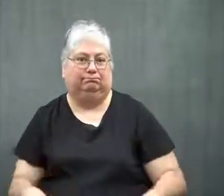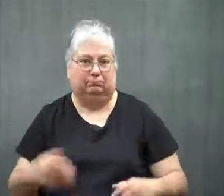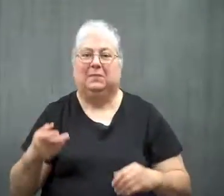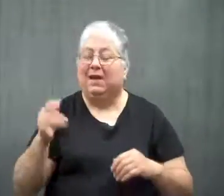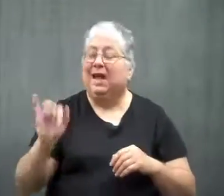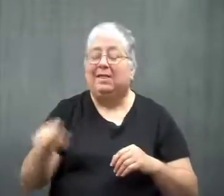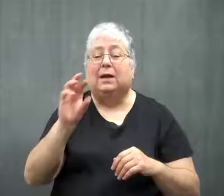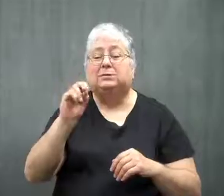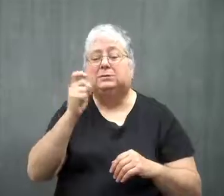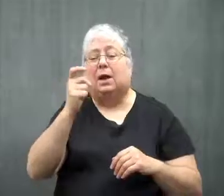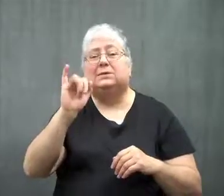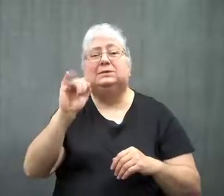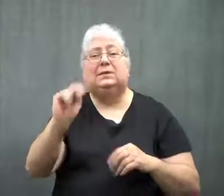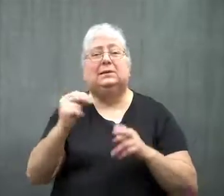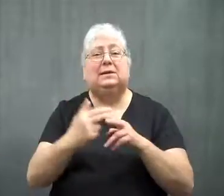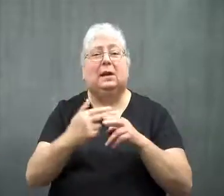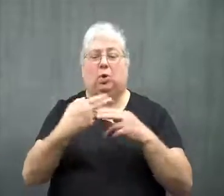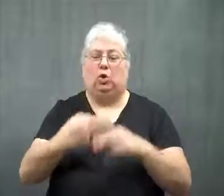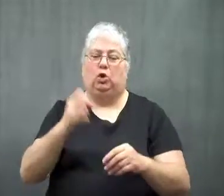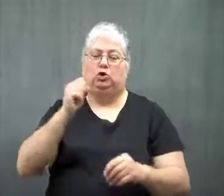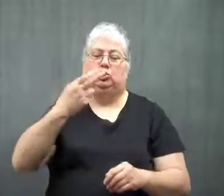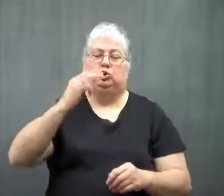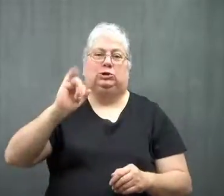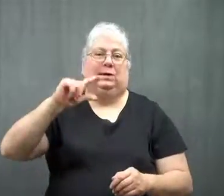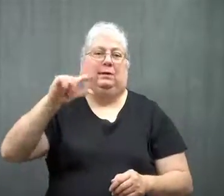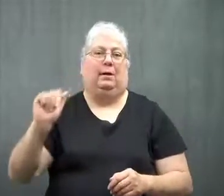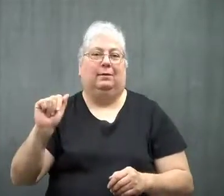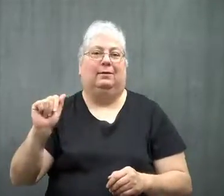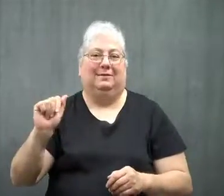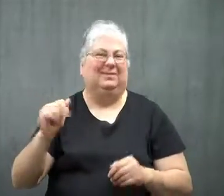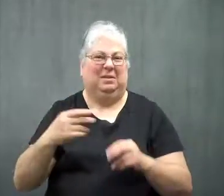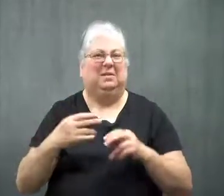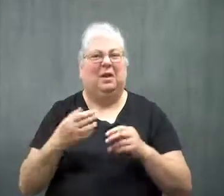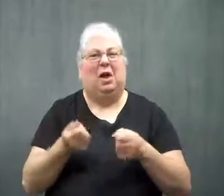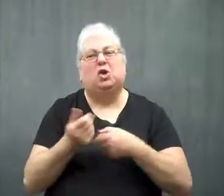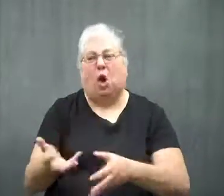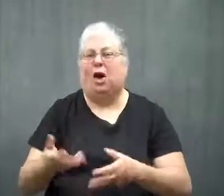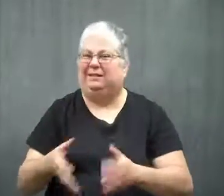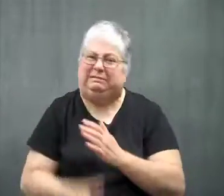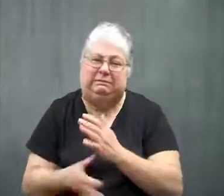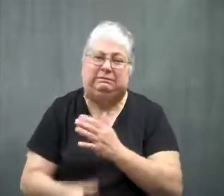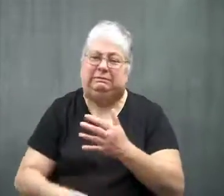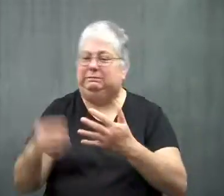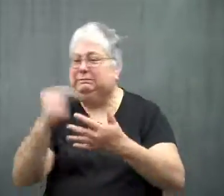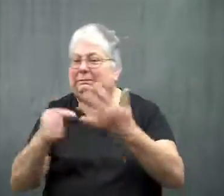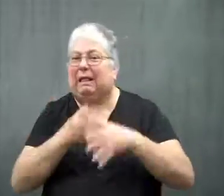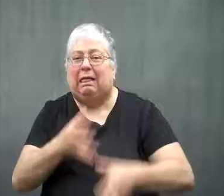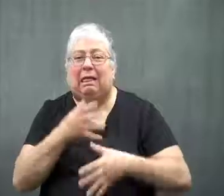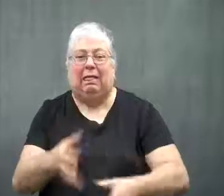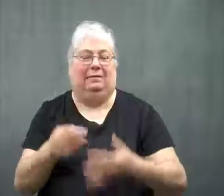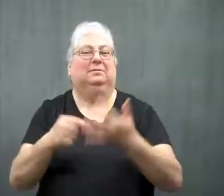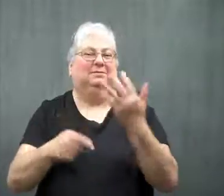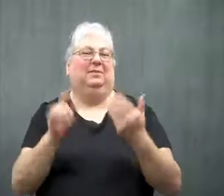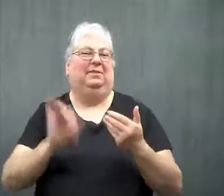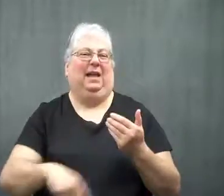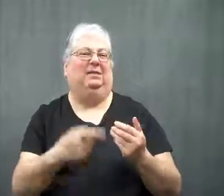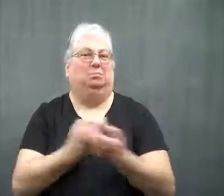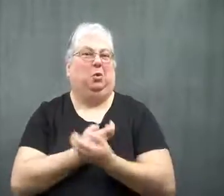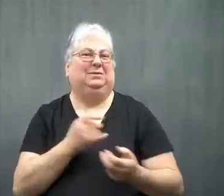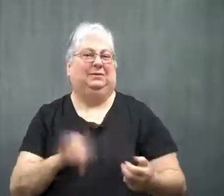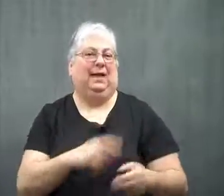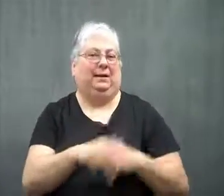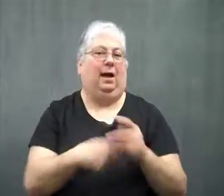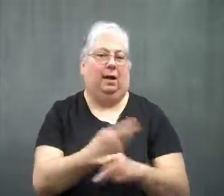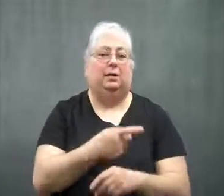The Shiga toxin it makes causes diarrhea and vomiting.